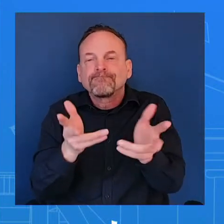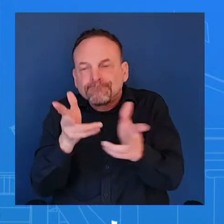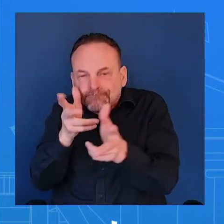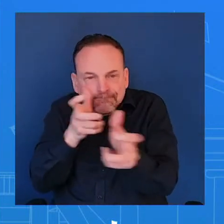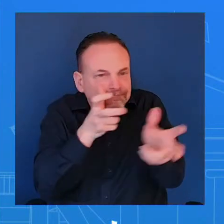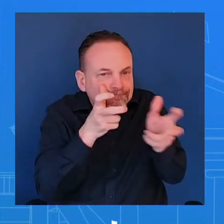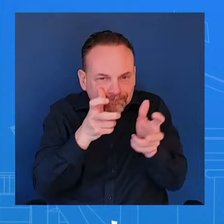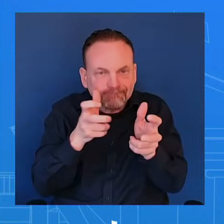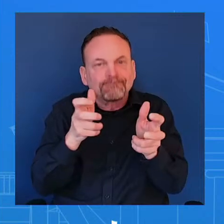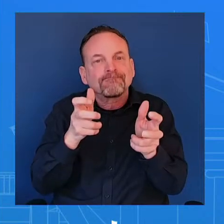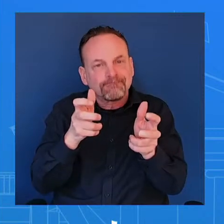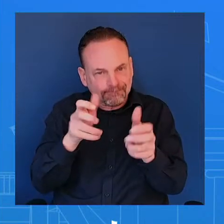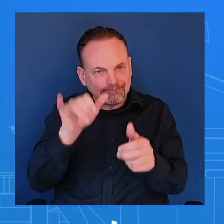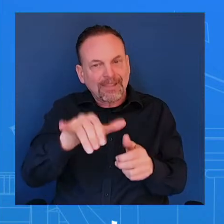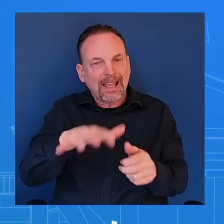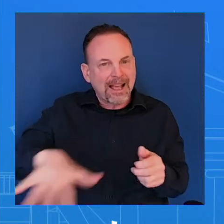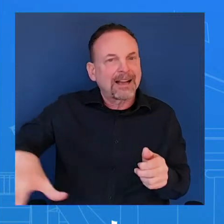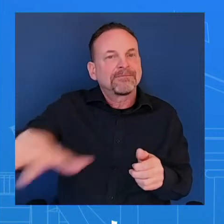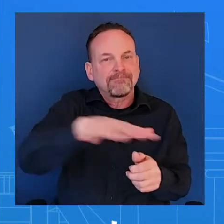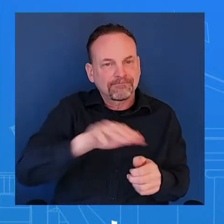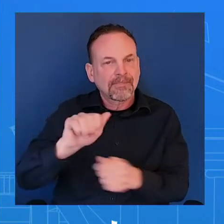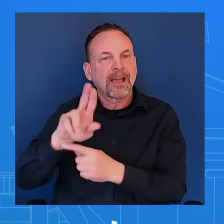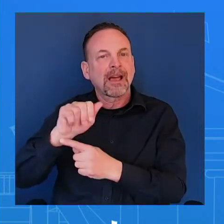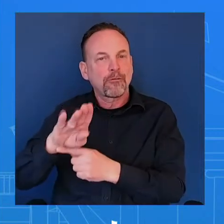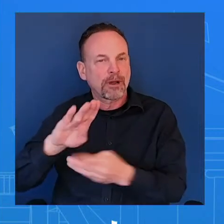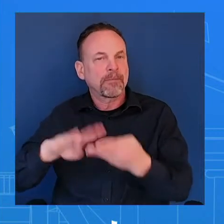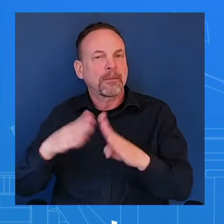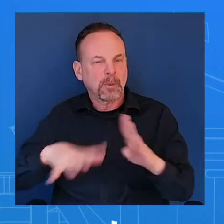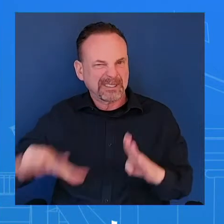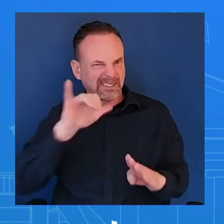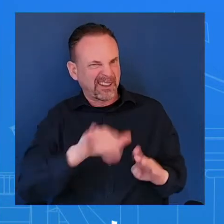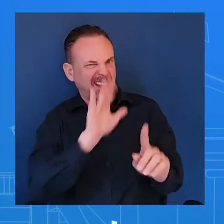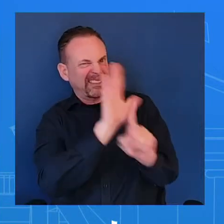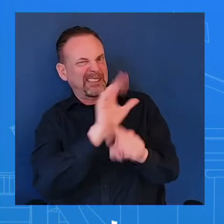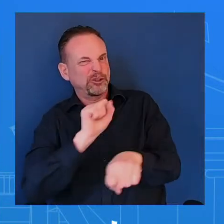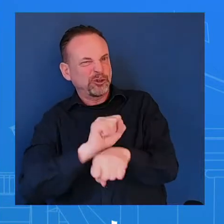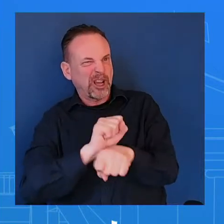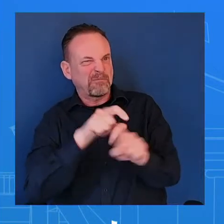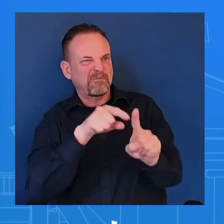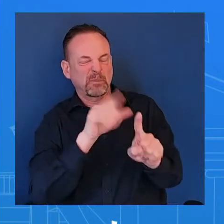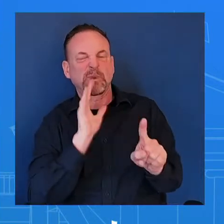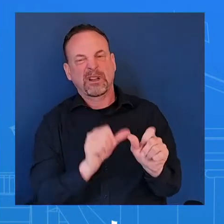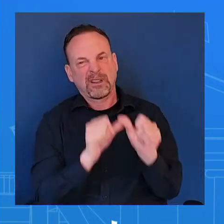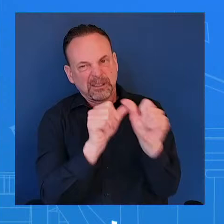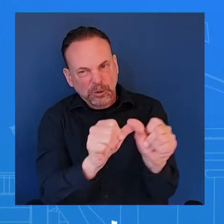And that's what this President will -- will continue to do. The Press: I know the President spoke with Chef José Andrés.